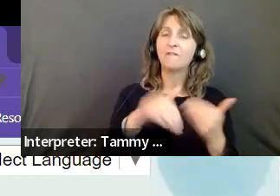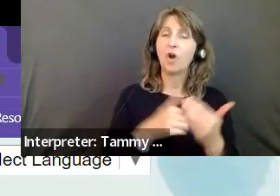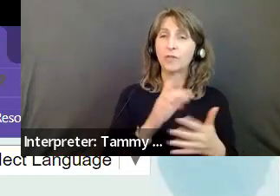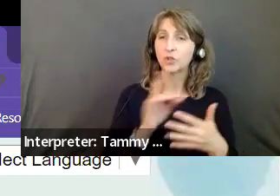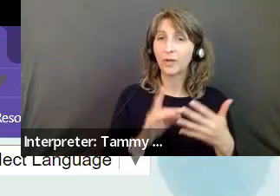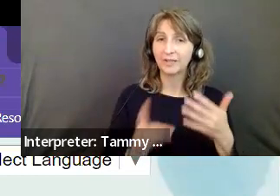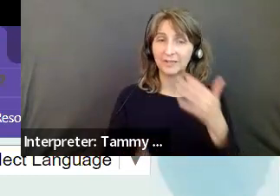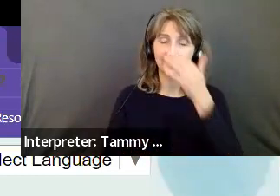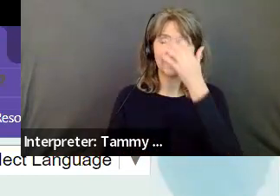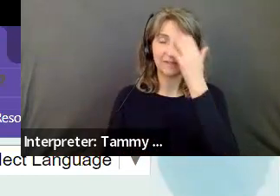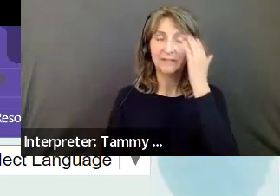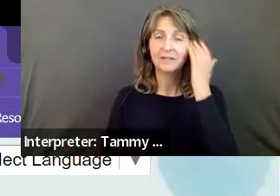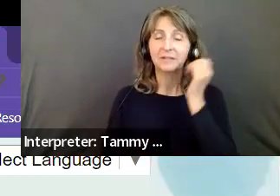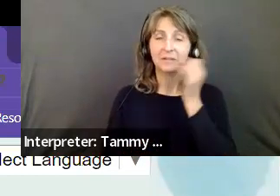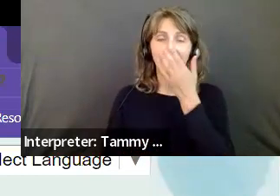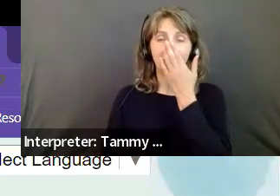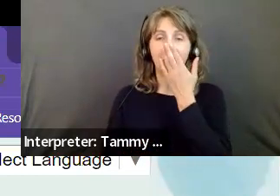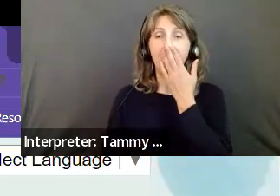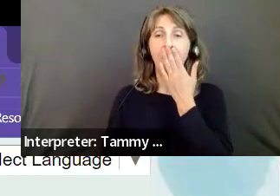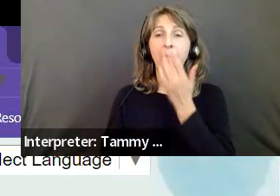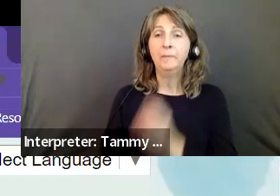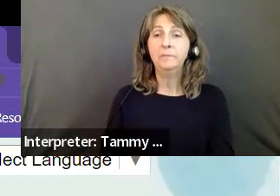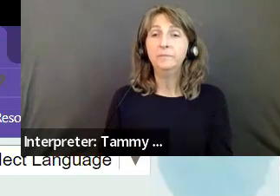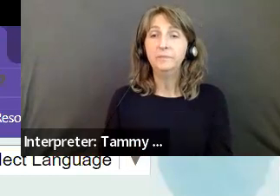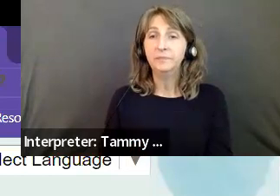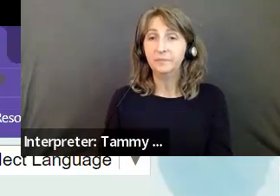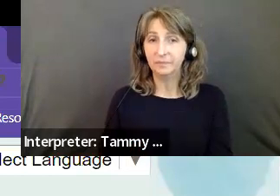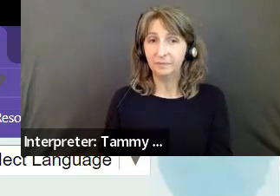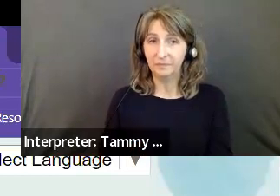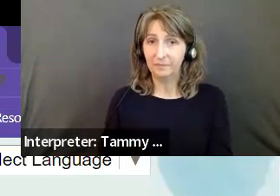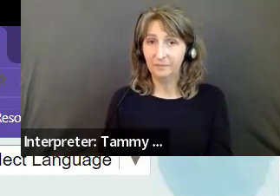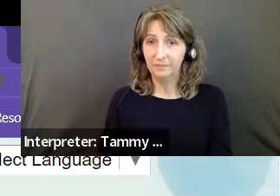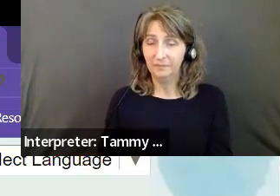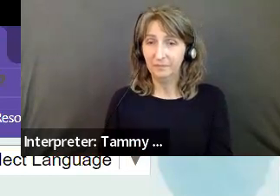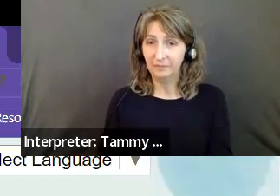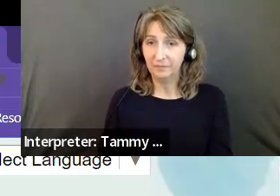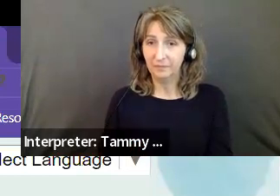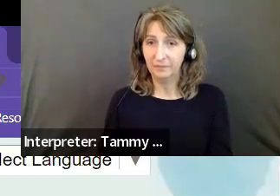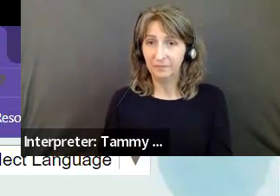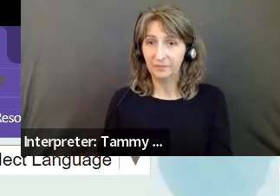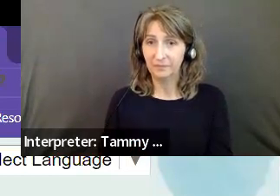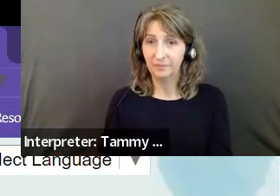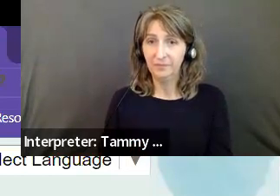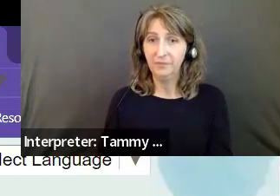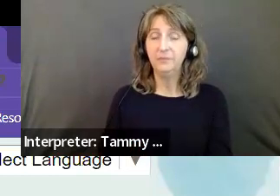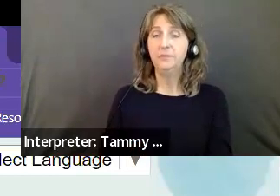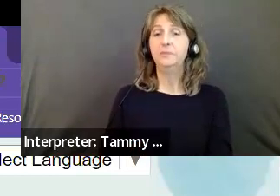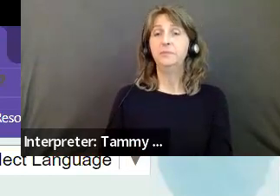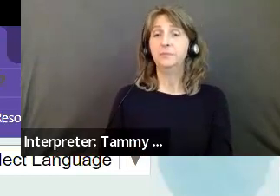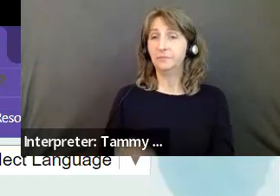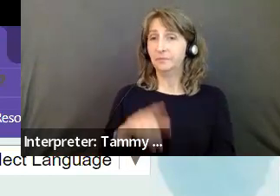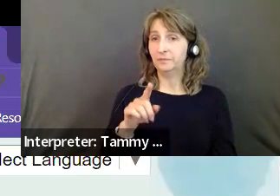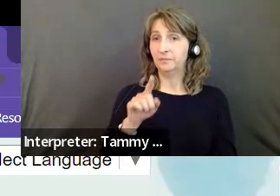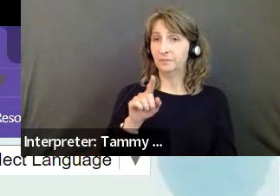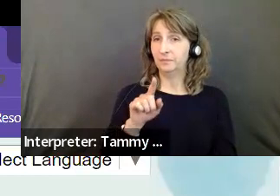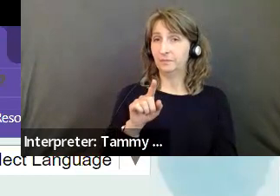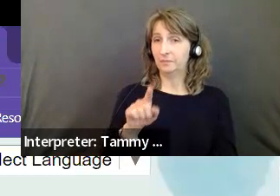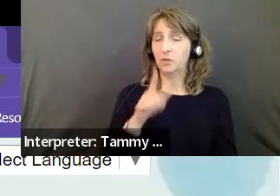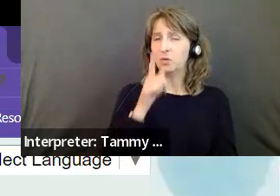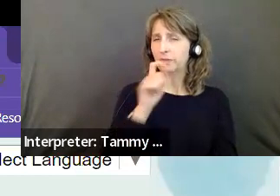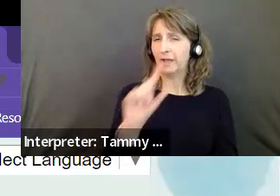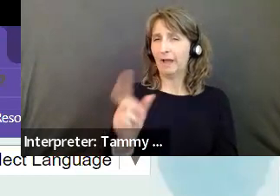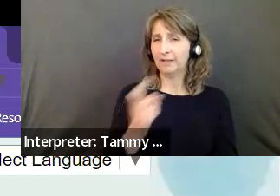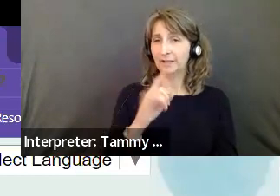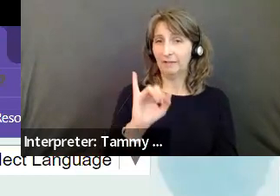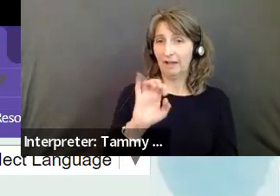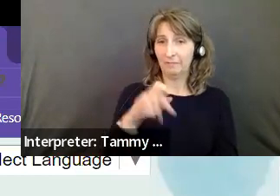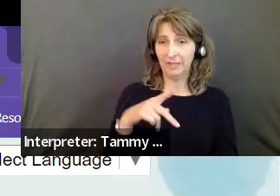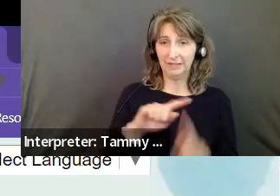So, okay. So, when we say someone, are we talking about the IP team or are we talking about family members?